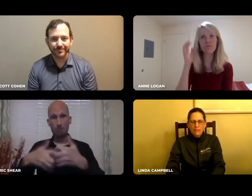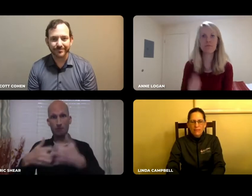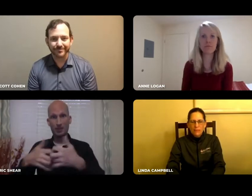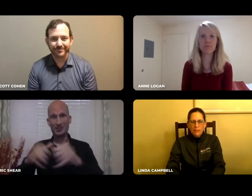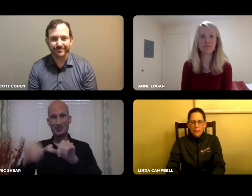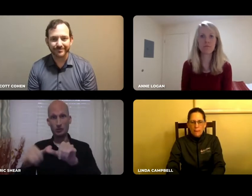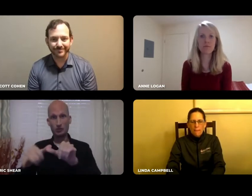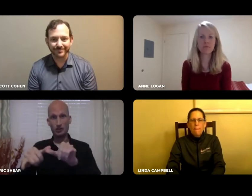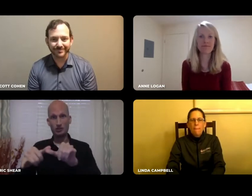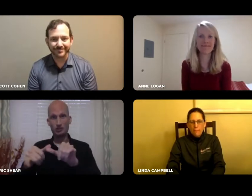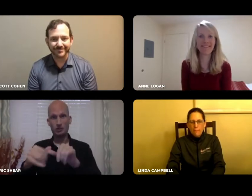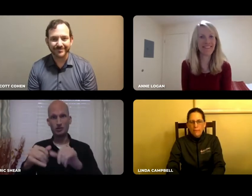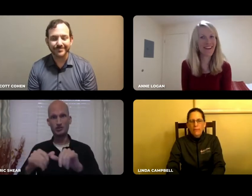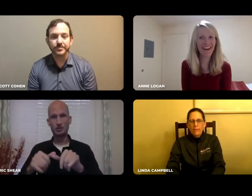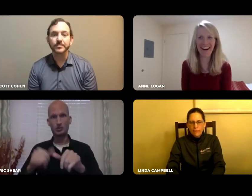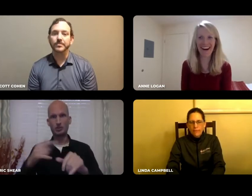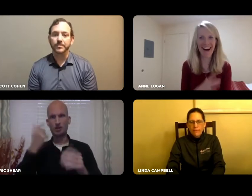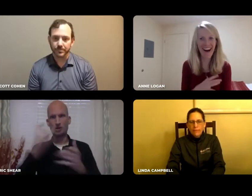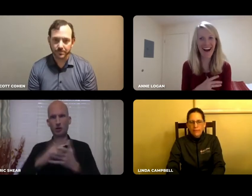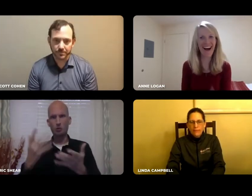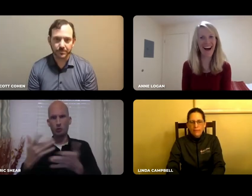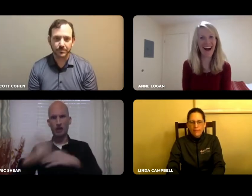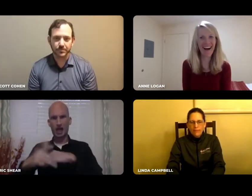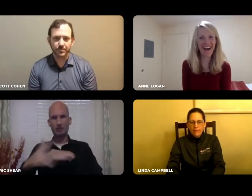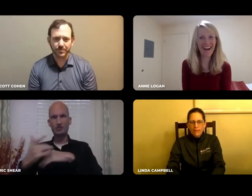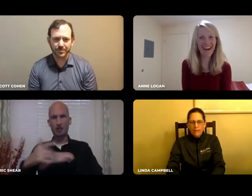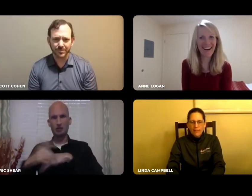I was studying Mechanical Engineering. That was available.